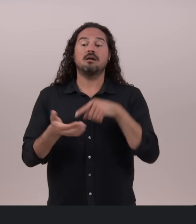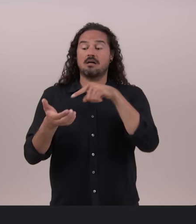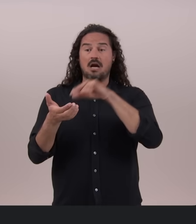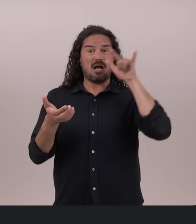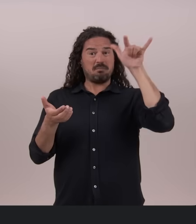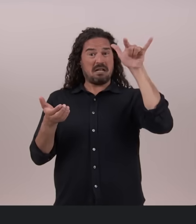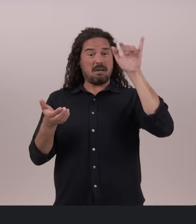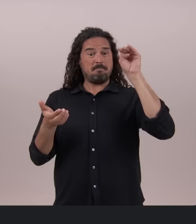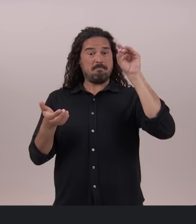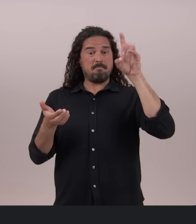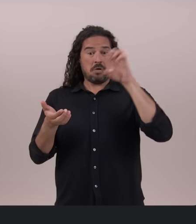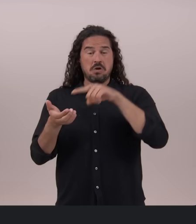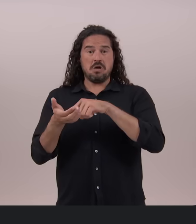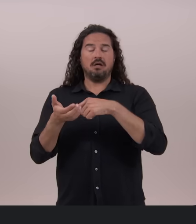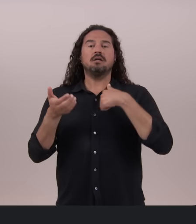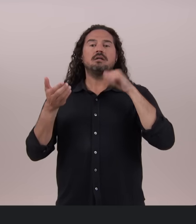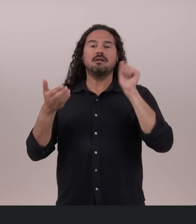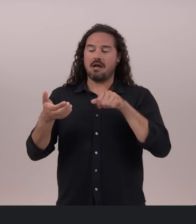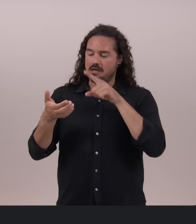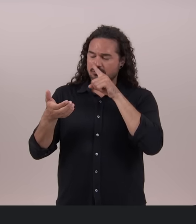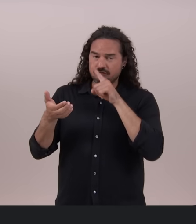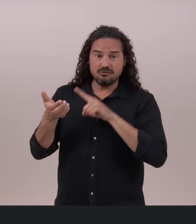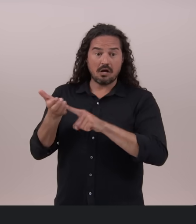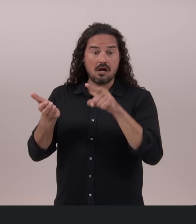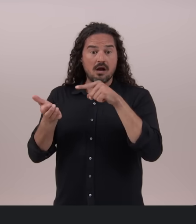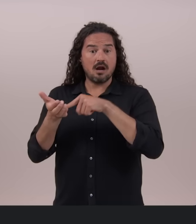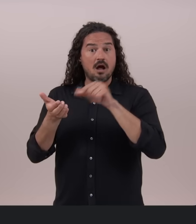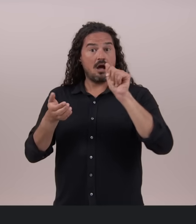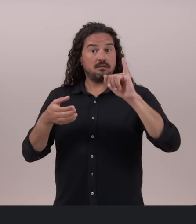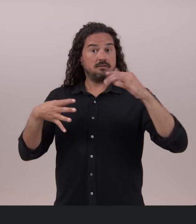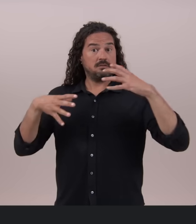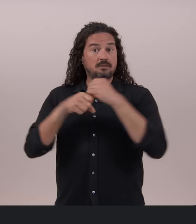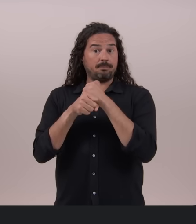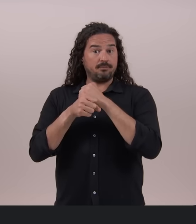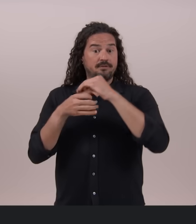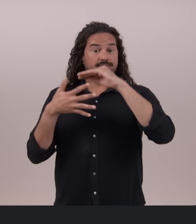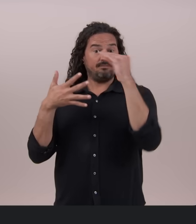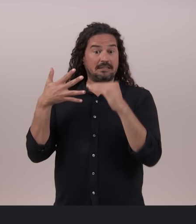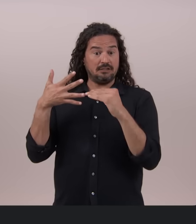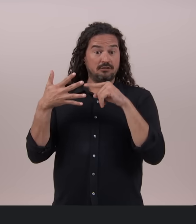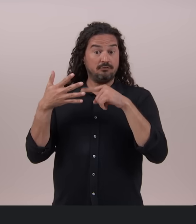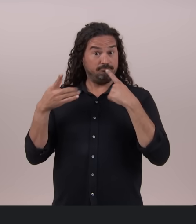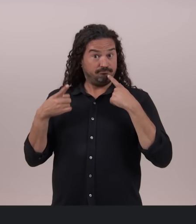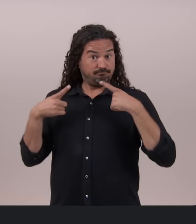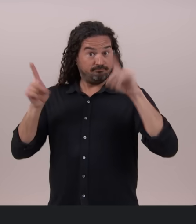I can easily check that the AI trip summary feature is using the on-device Gemini Nano.